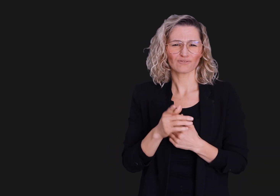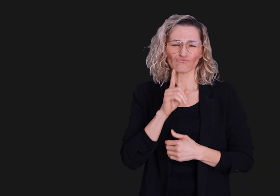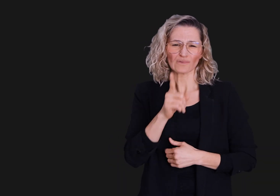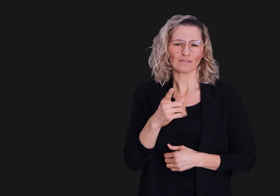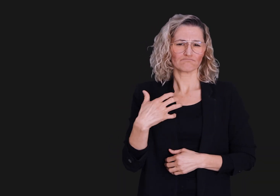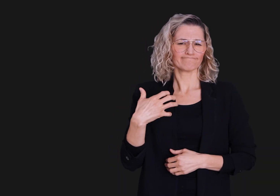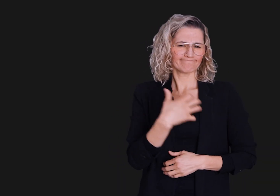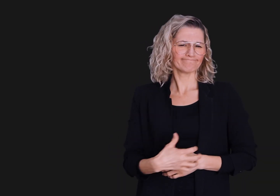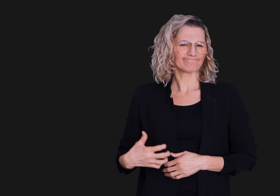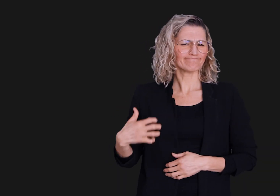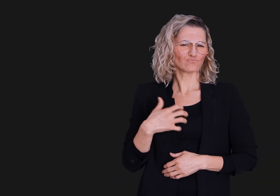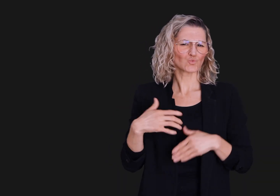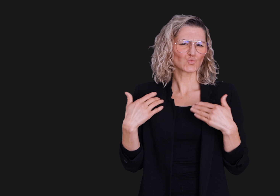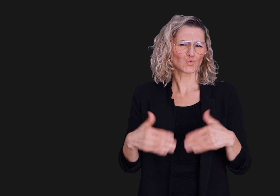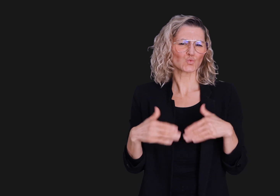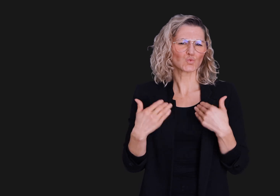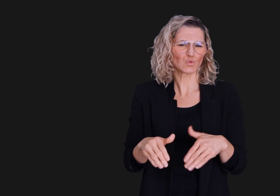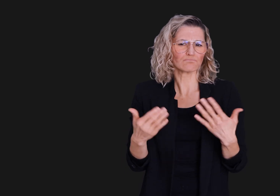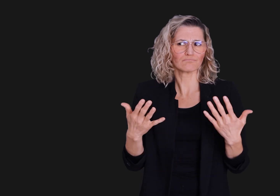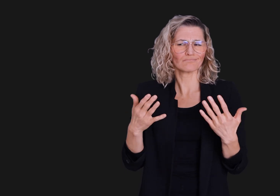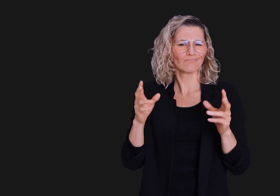It's quite disgusting really.